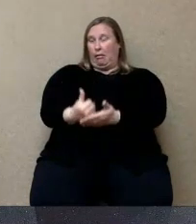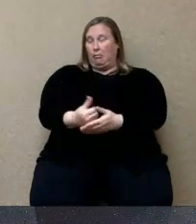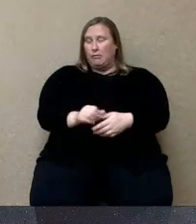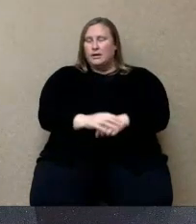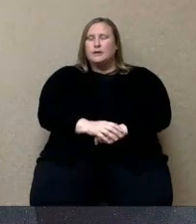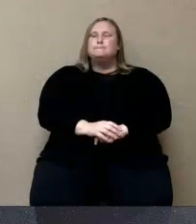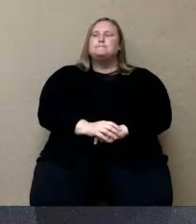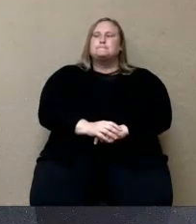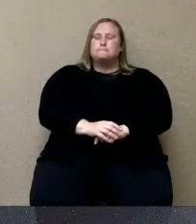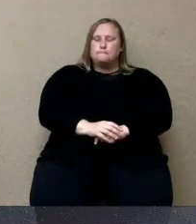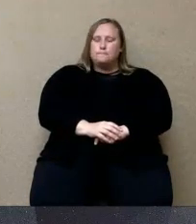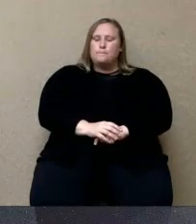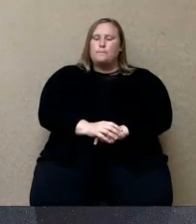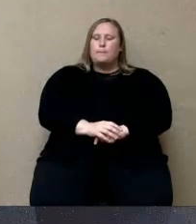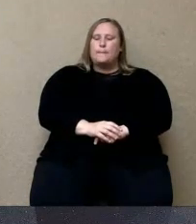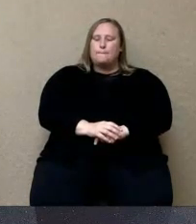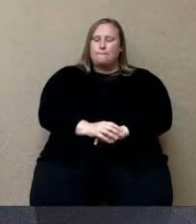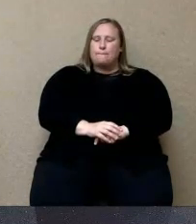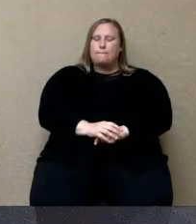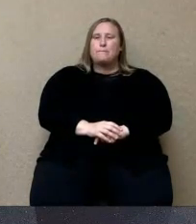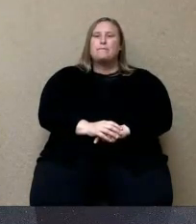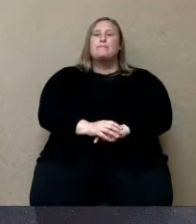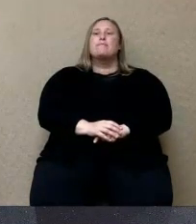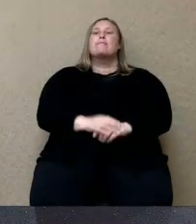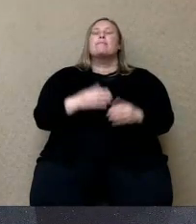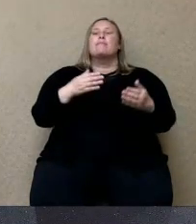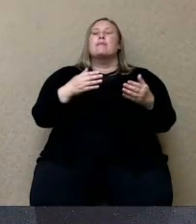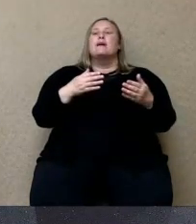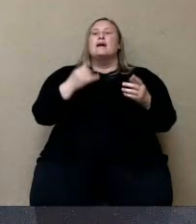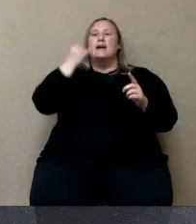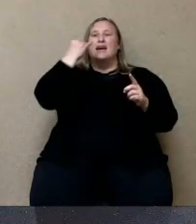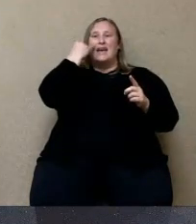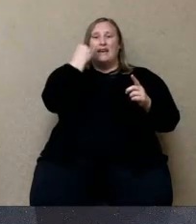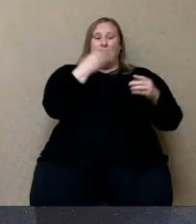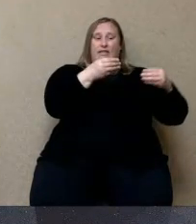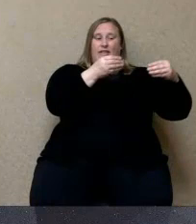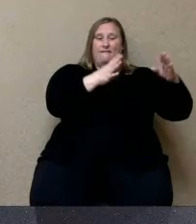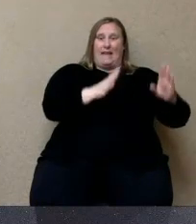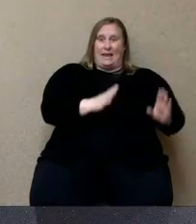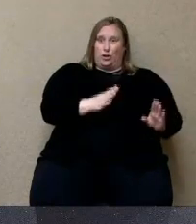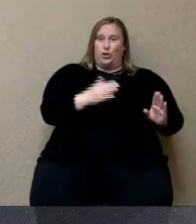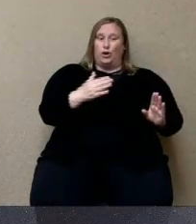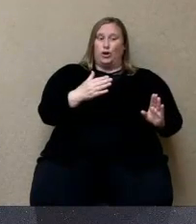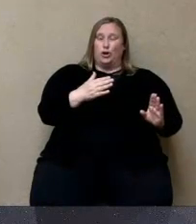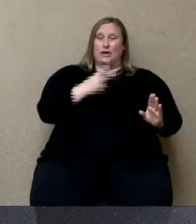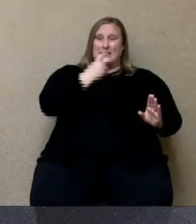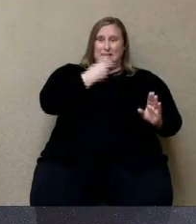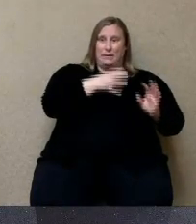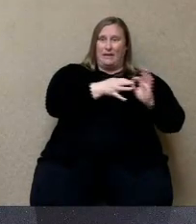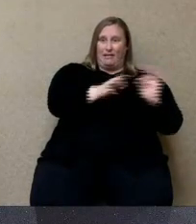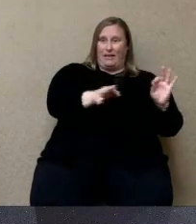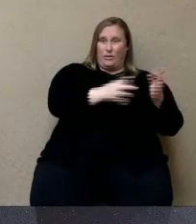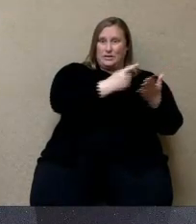Okay, because that's one, okay, because that's one thing that even if the vendor is a speech language pathologist by background, they cannot make the recommendation for